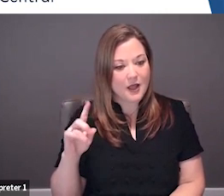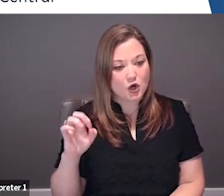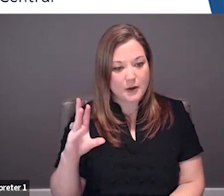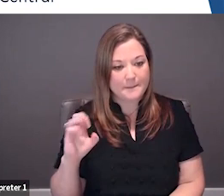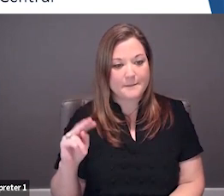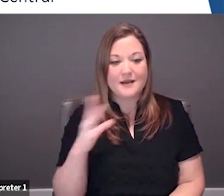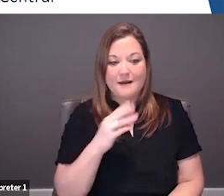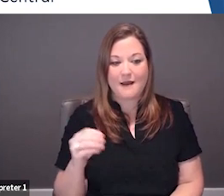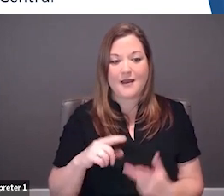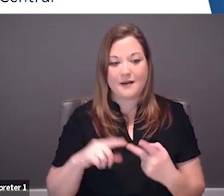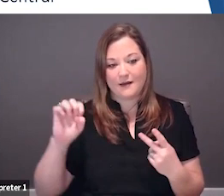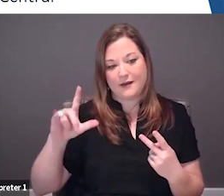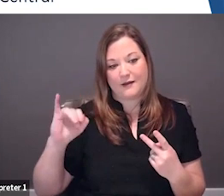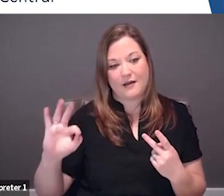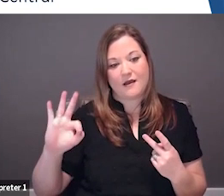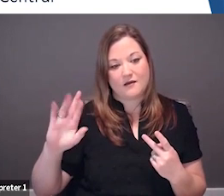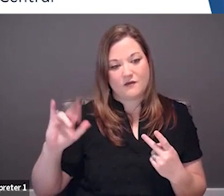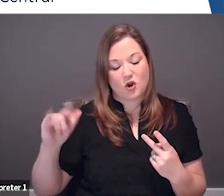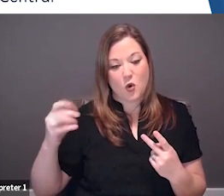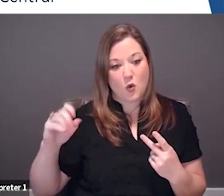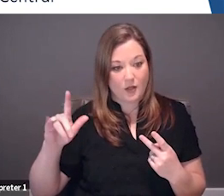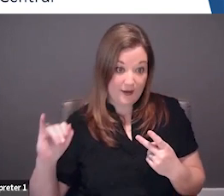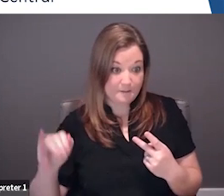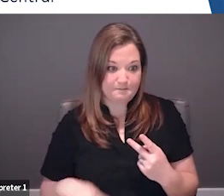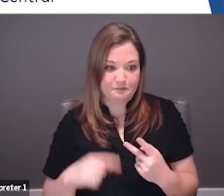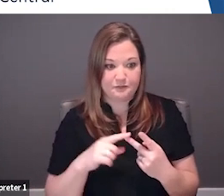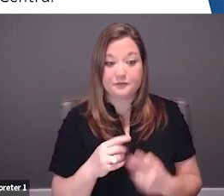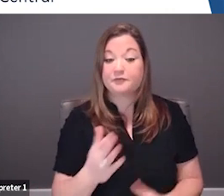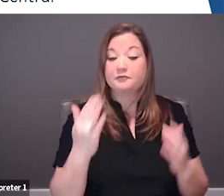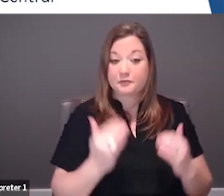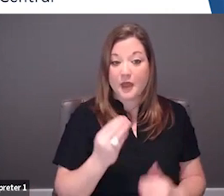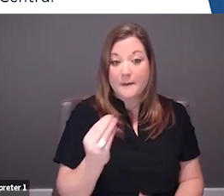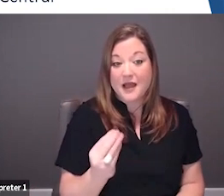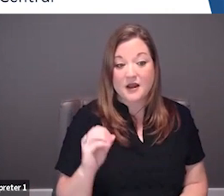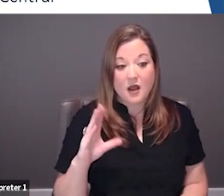Then on Monday, October 21st at 7:00 PM Central time,